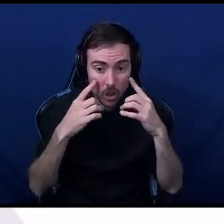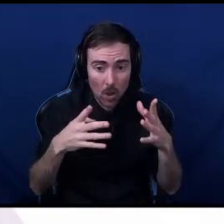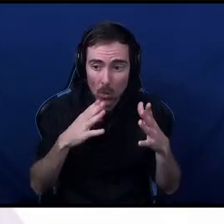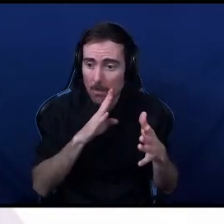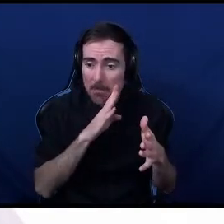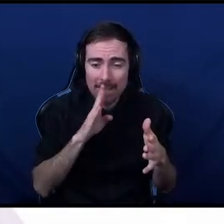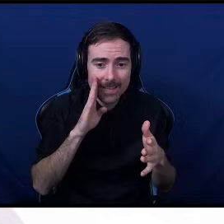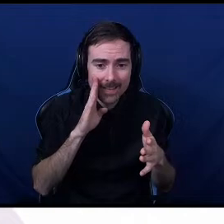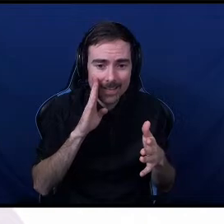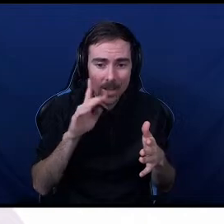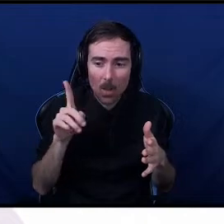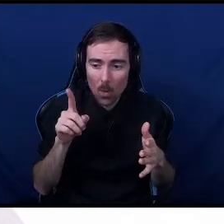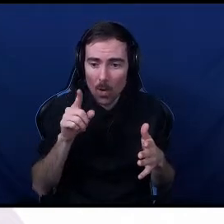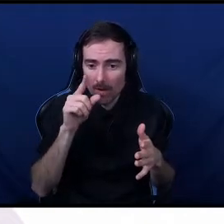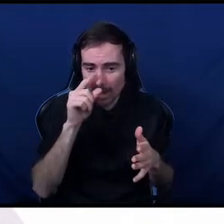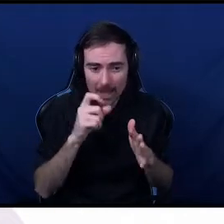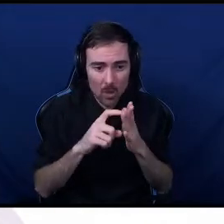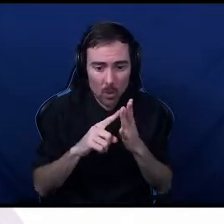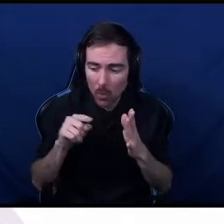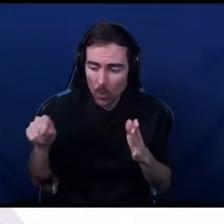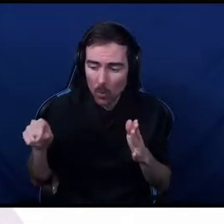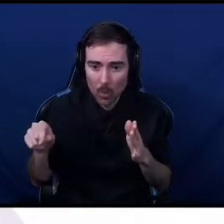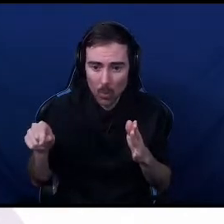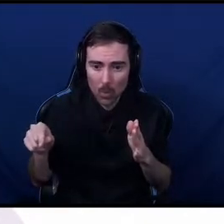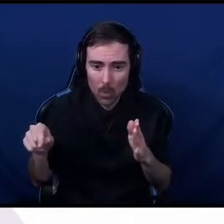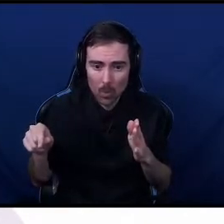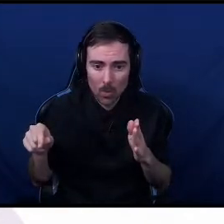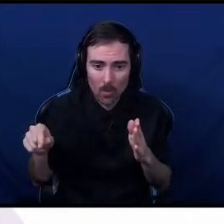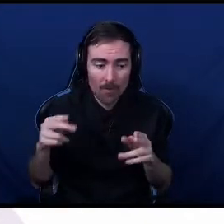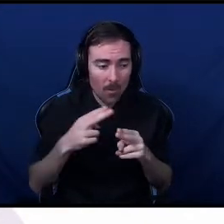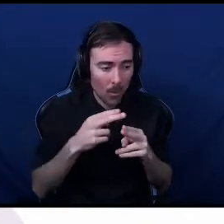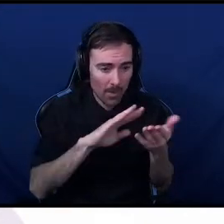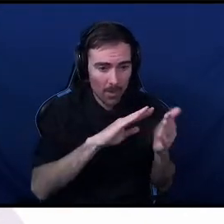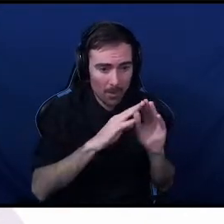community. I think the risks are, you know, it's partially